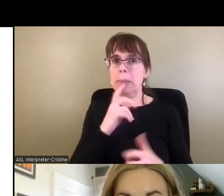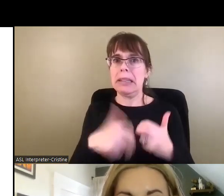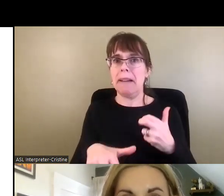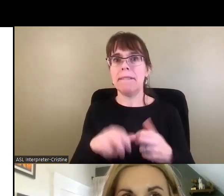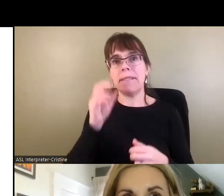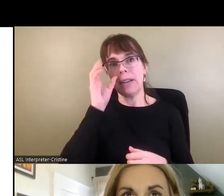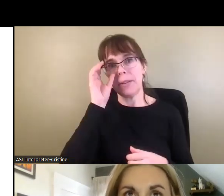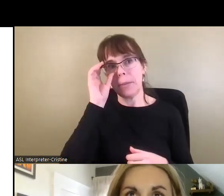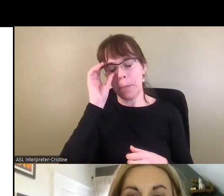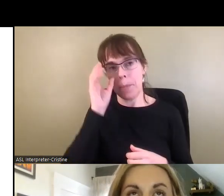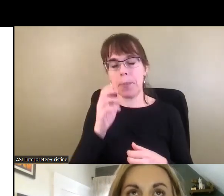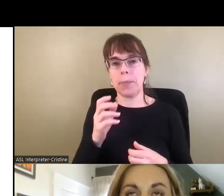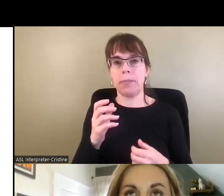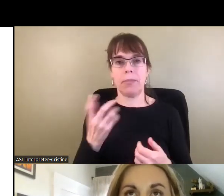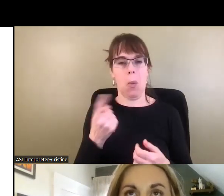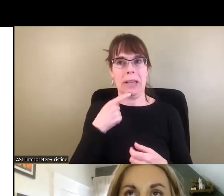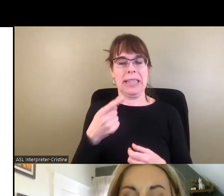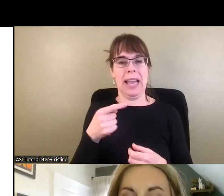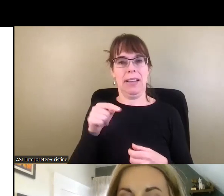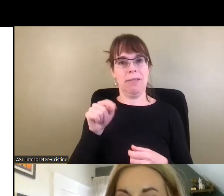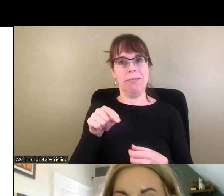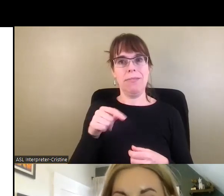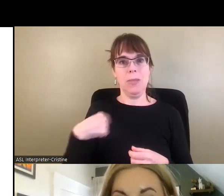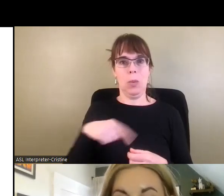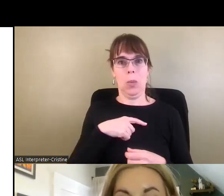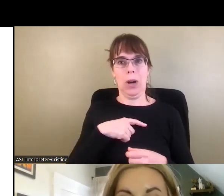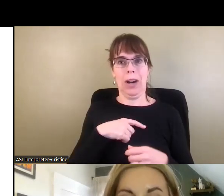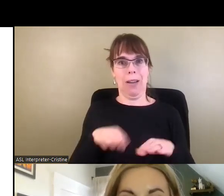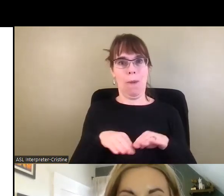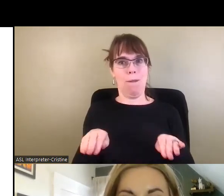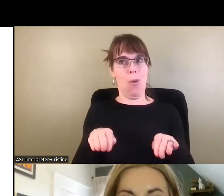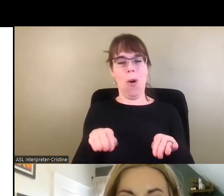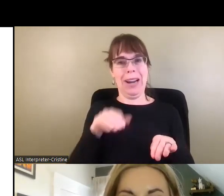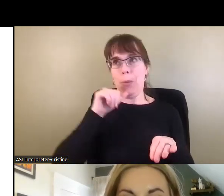We always say in this movement that Roe was the floor and not the ceiling. While it was